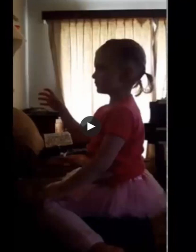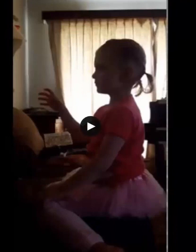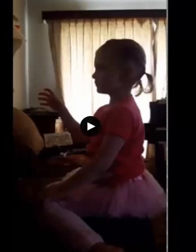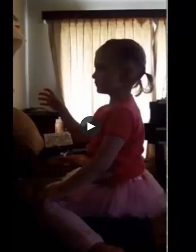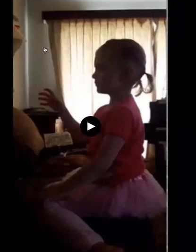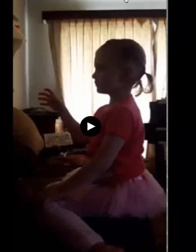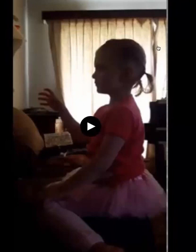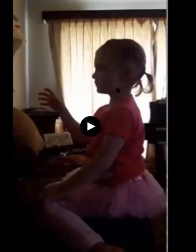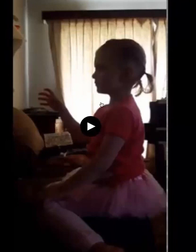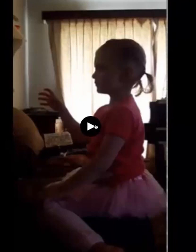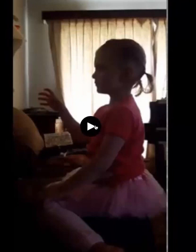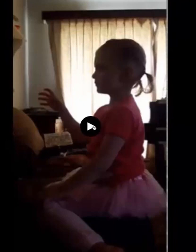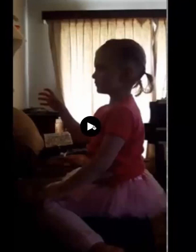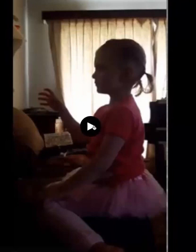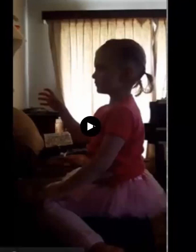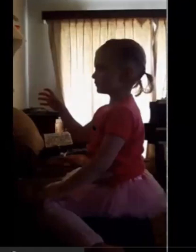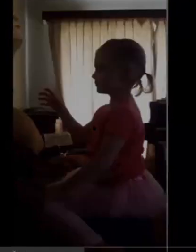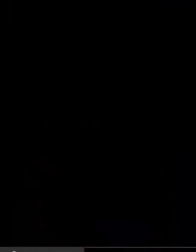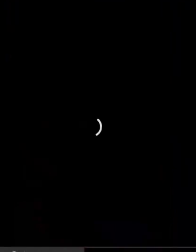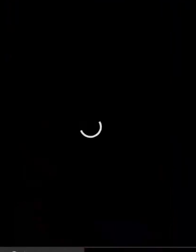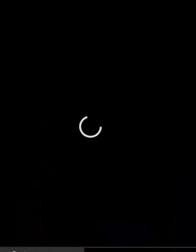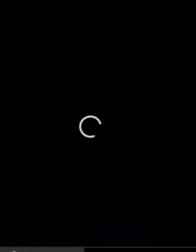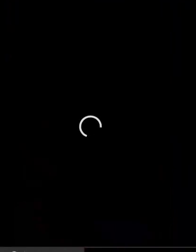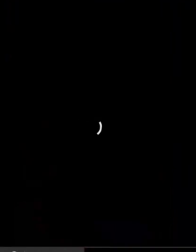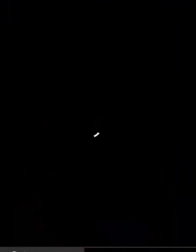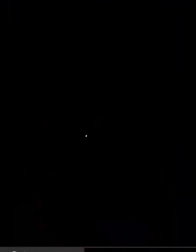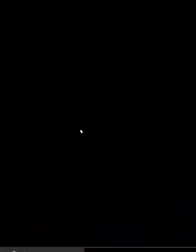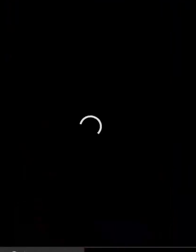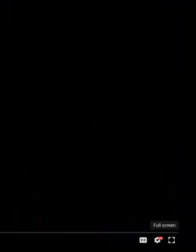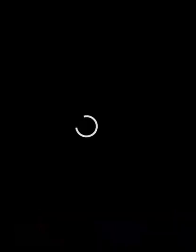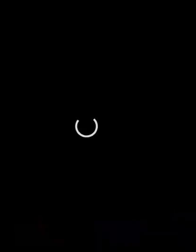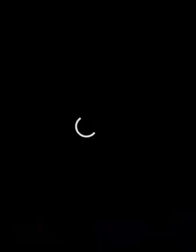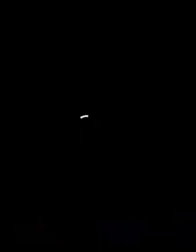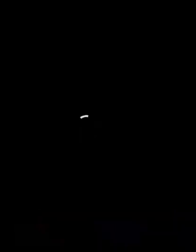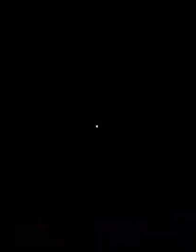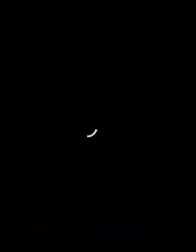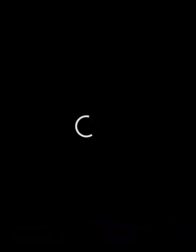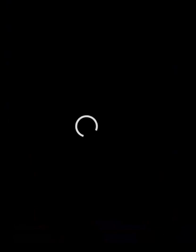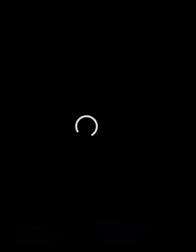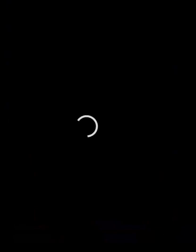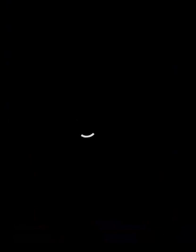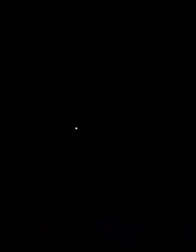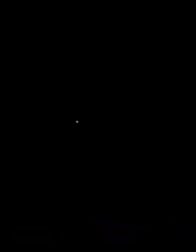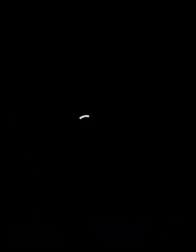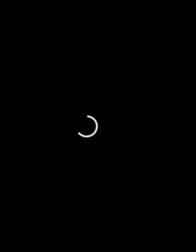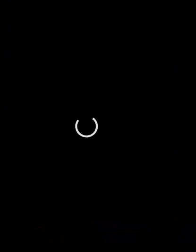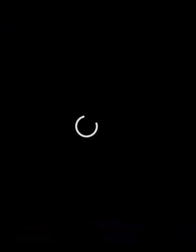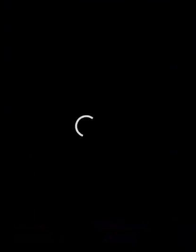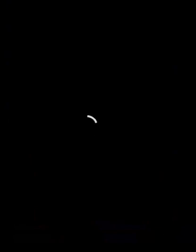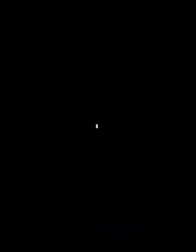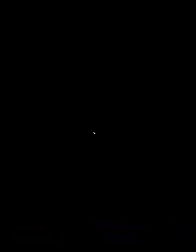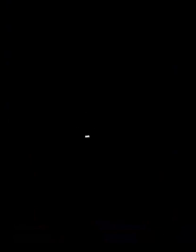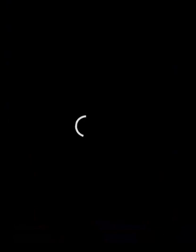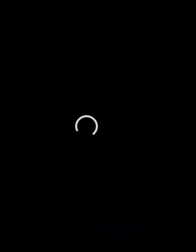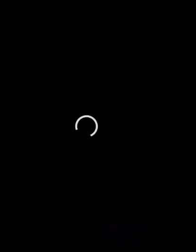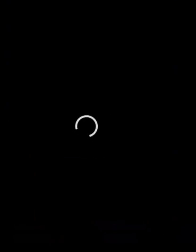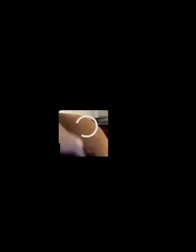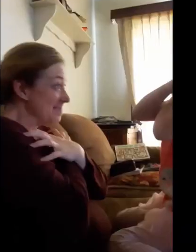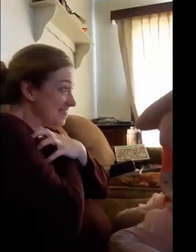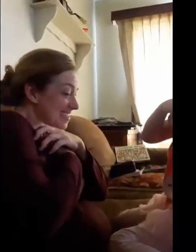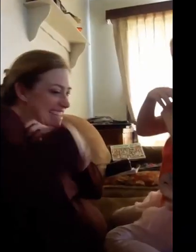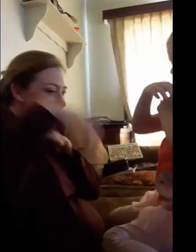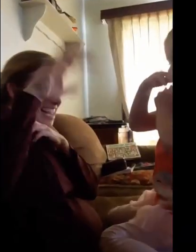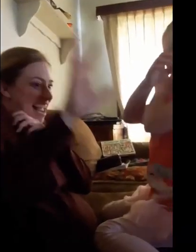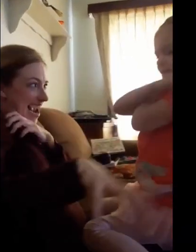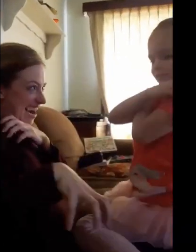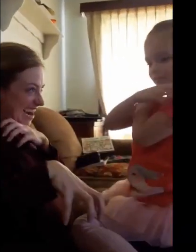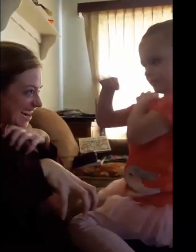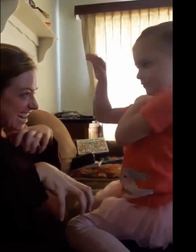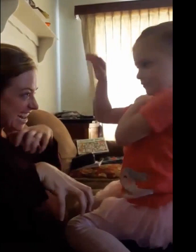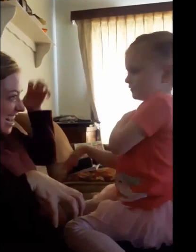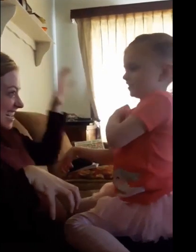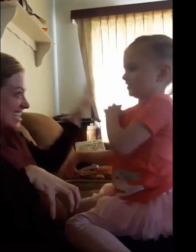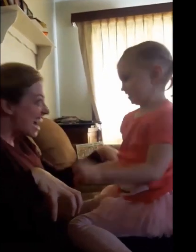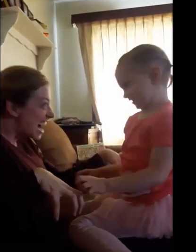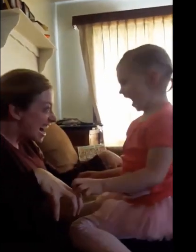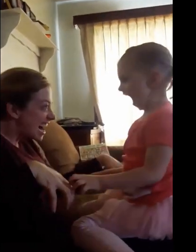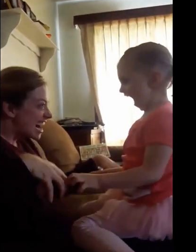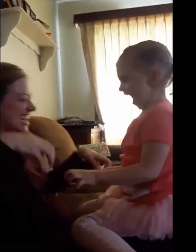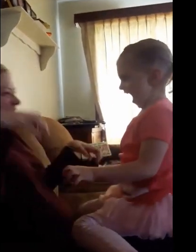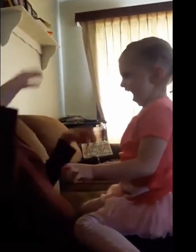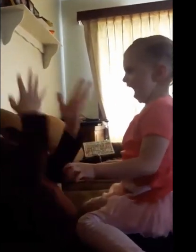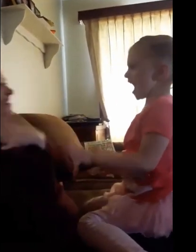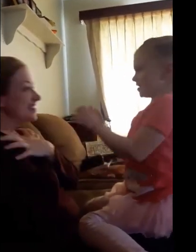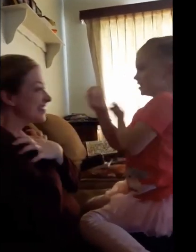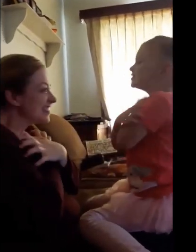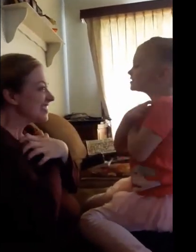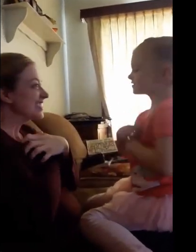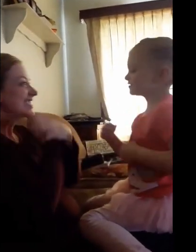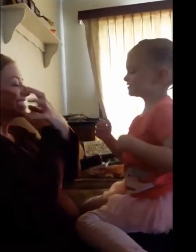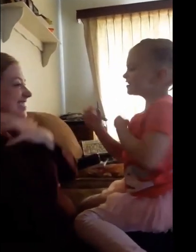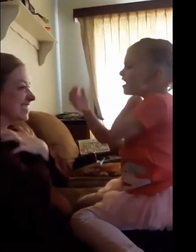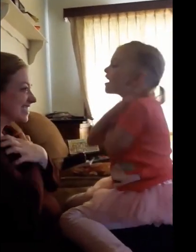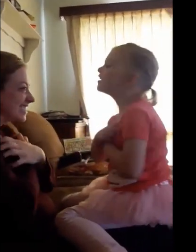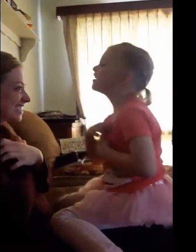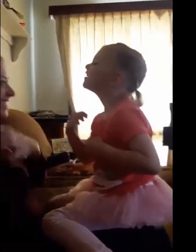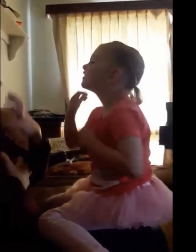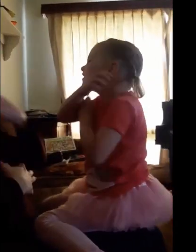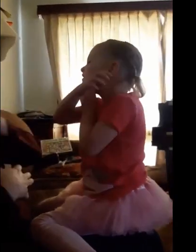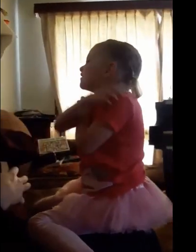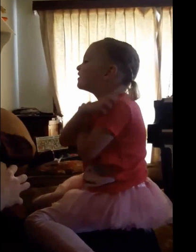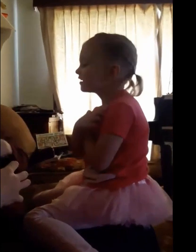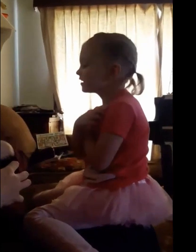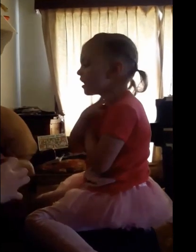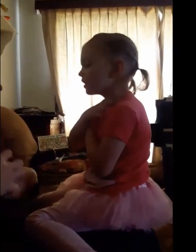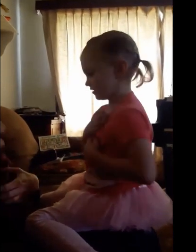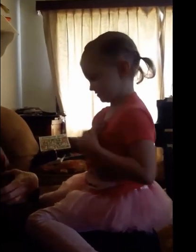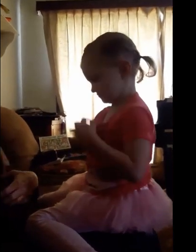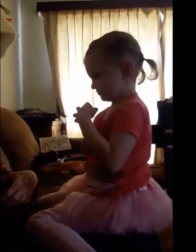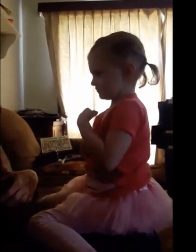this family interacting with their deaf child. So, we'll just take a look.